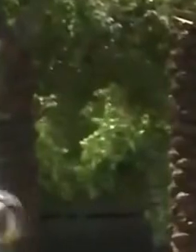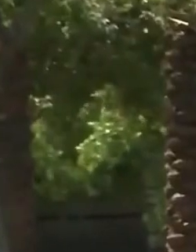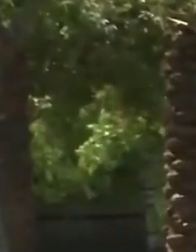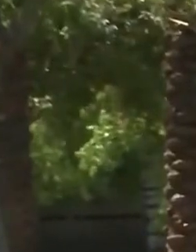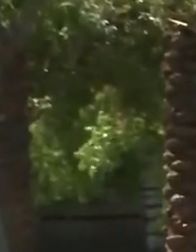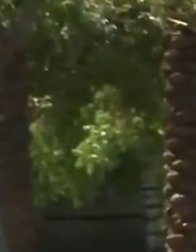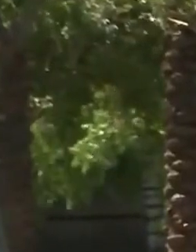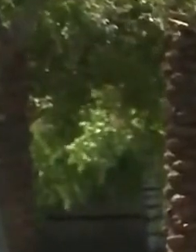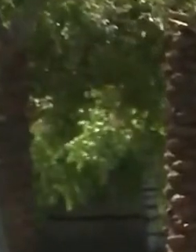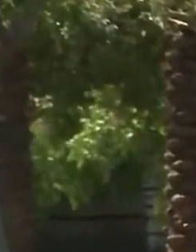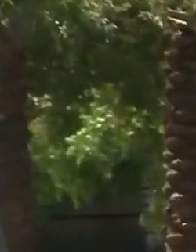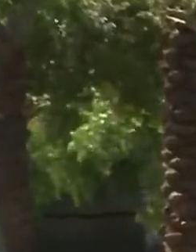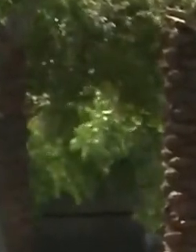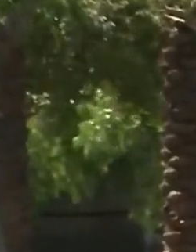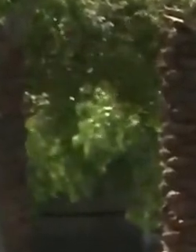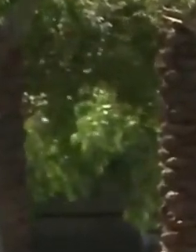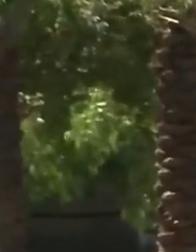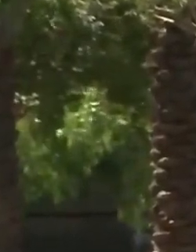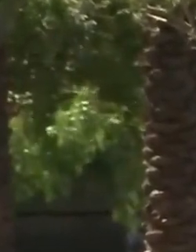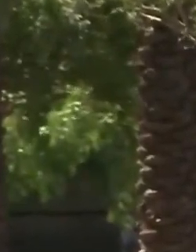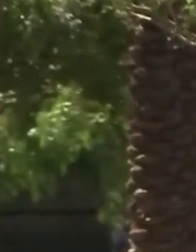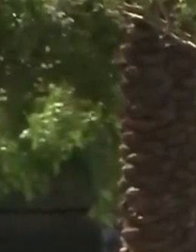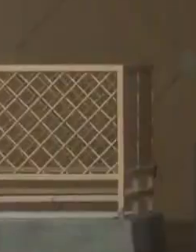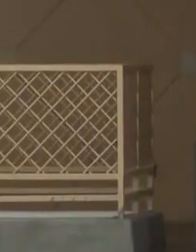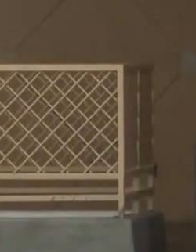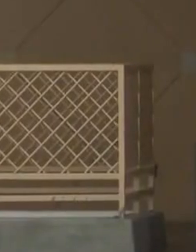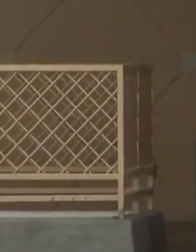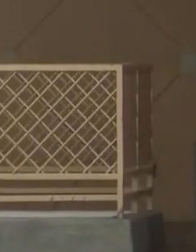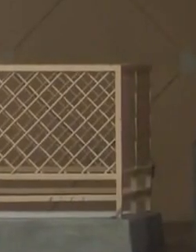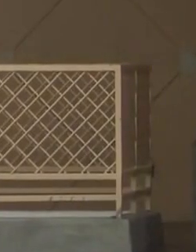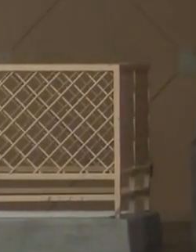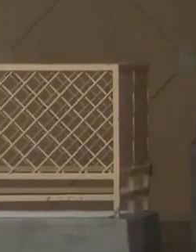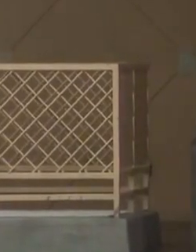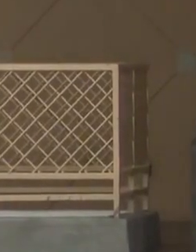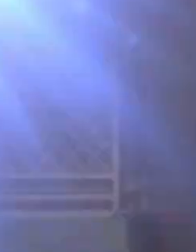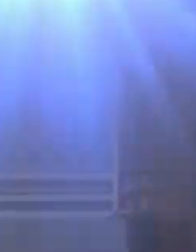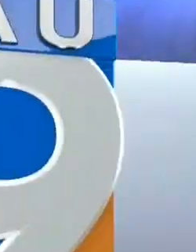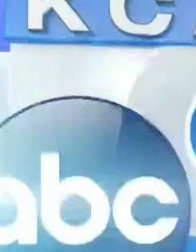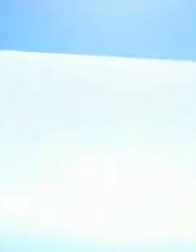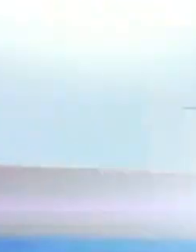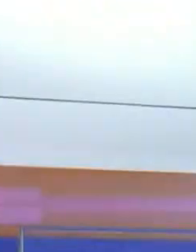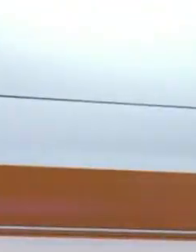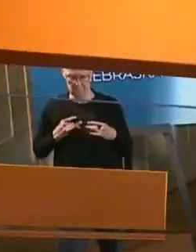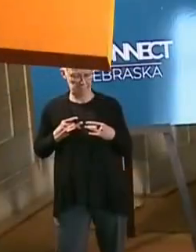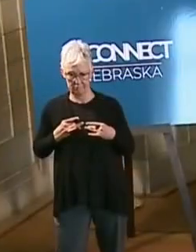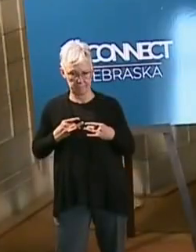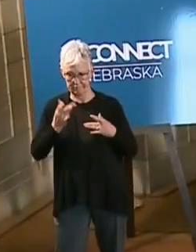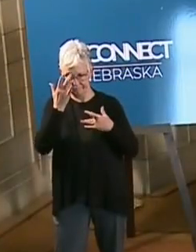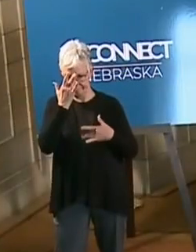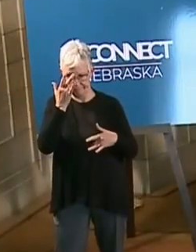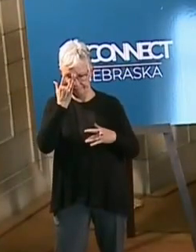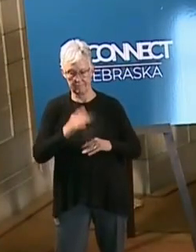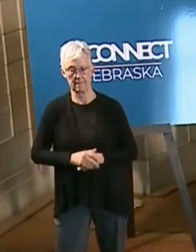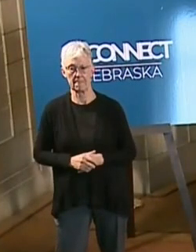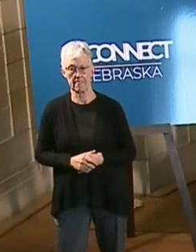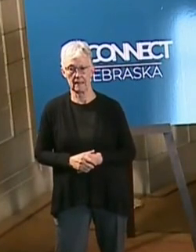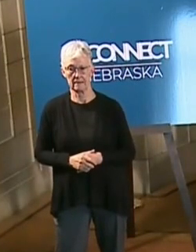ALL THEY'VE DONE WELL DURING THE PANDEMIC. "PETE: AS WE MOVE FORWARD, TOGETHER, I WANT TO THANK ALL